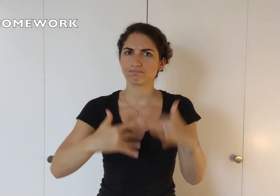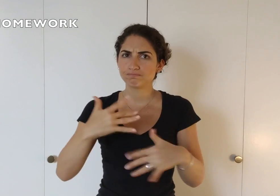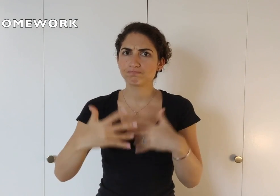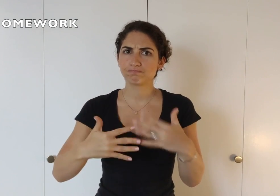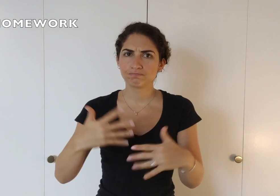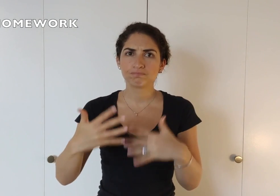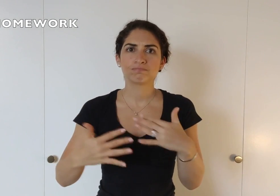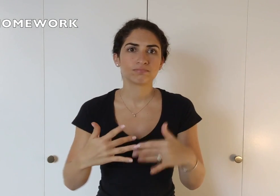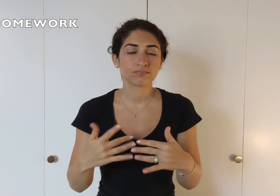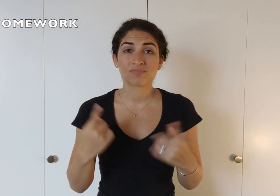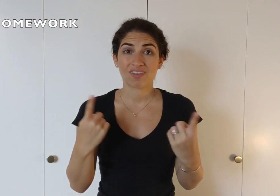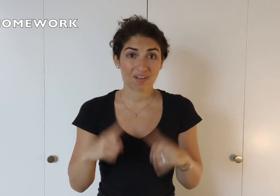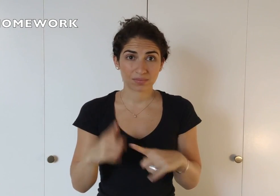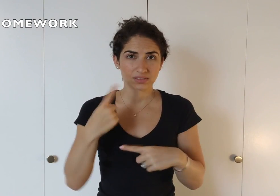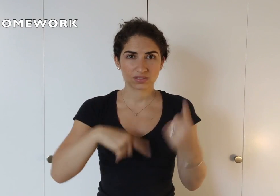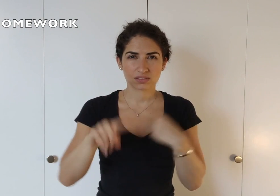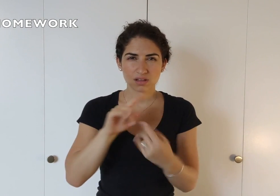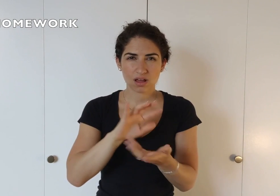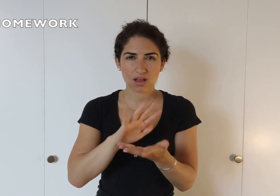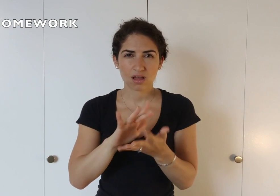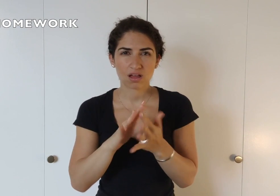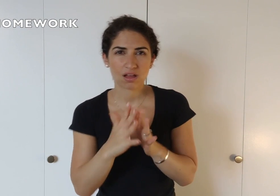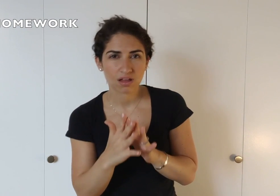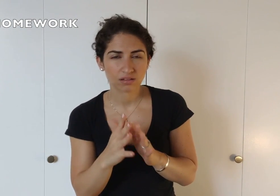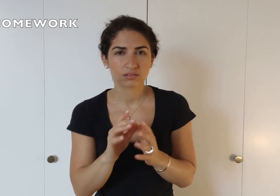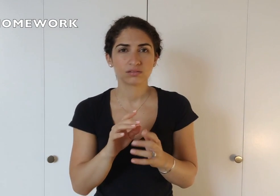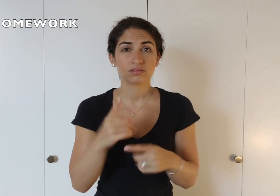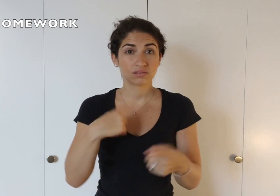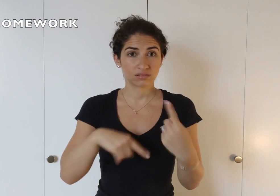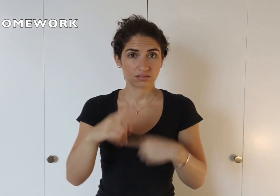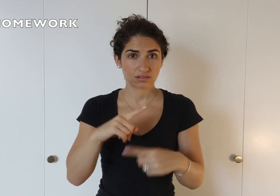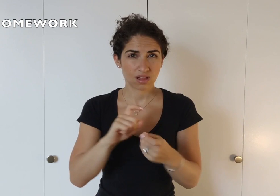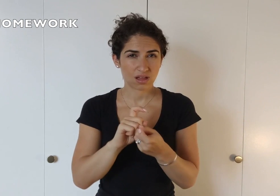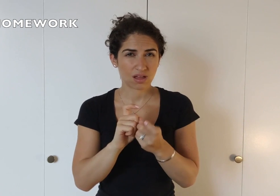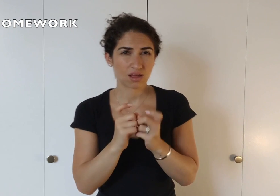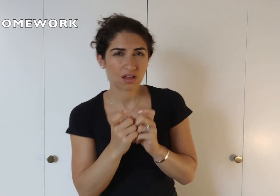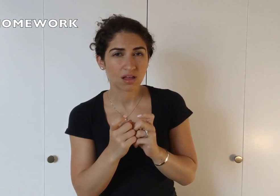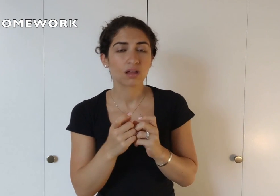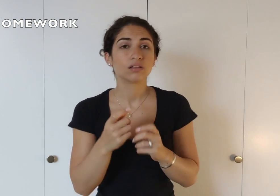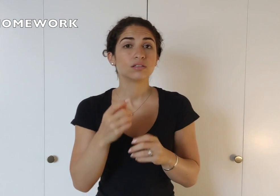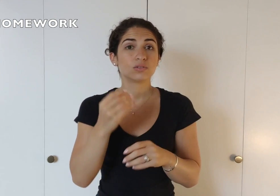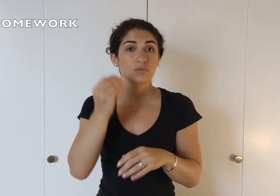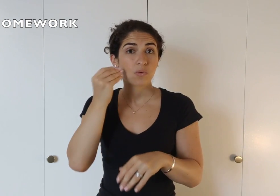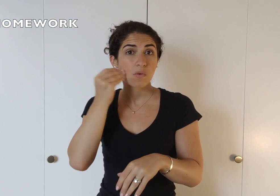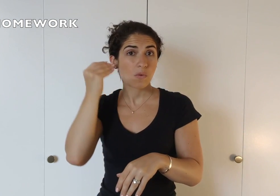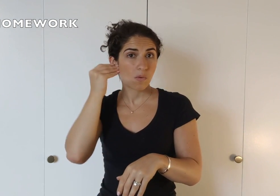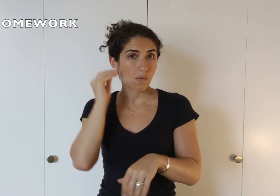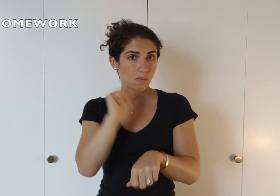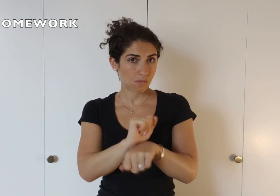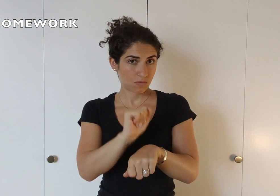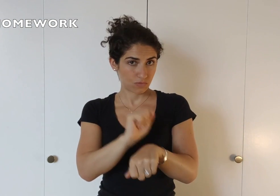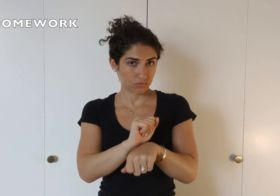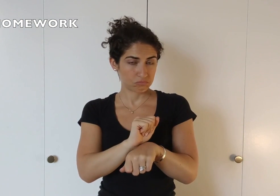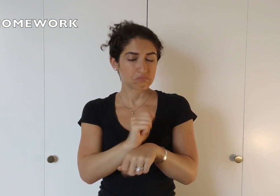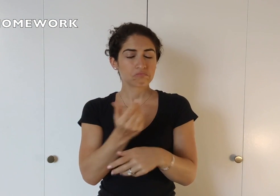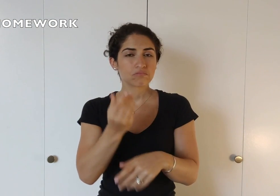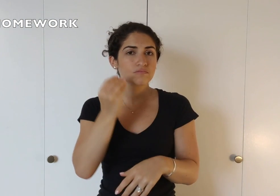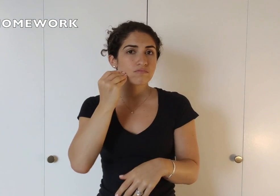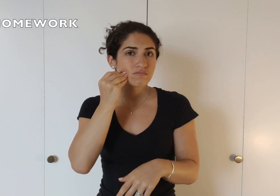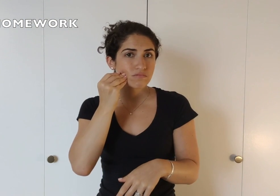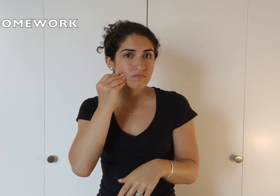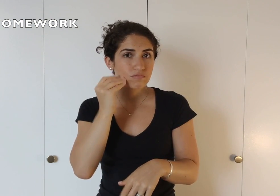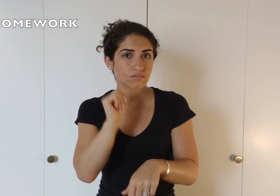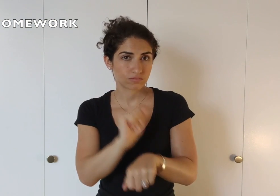But over time, it has also sort of evolved into one condensed sign. HOMEWORK.